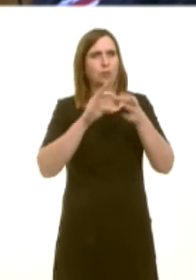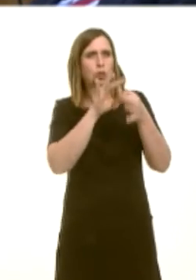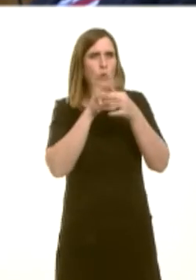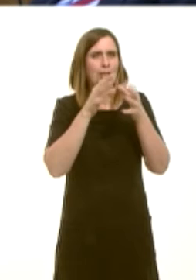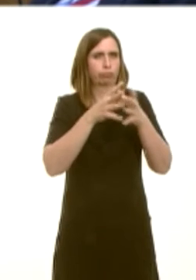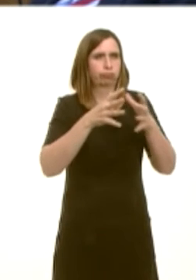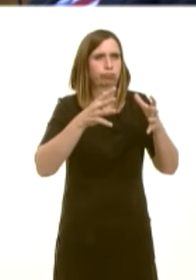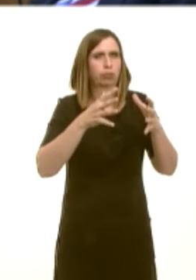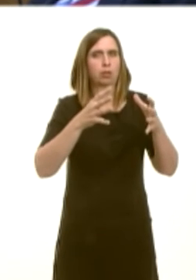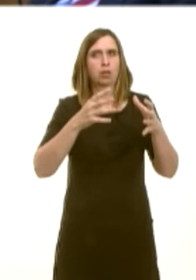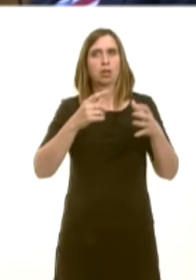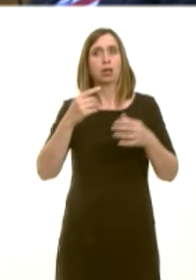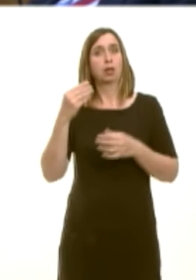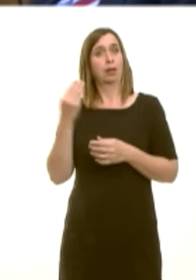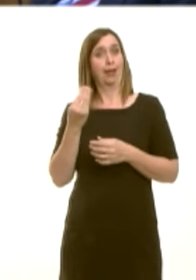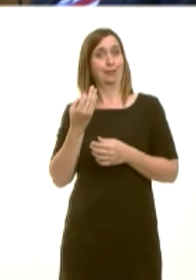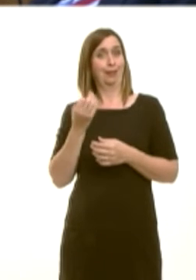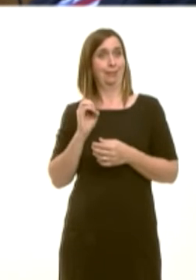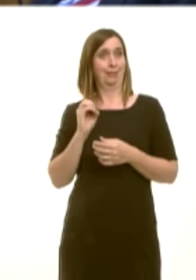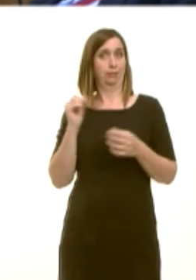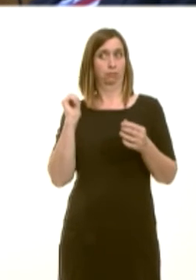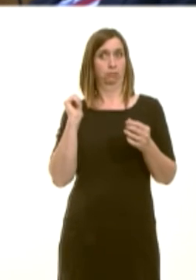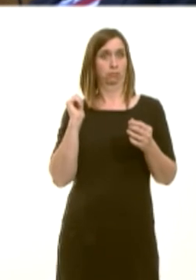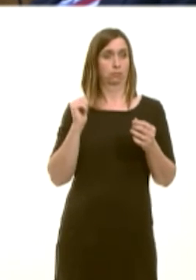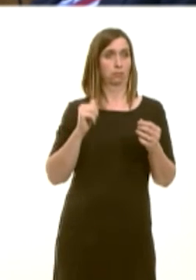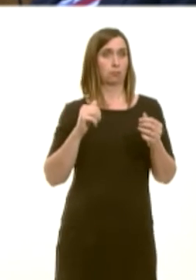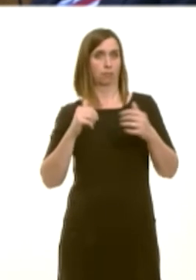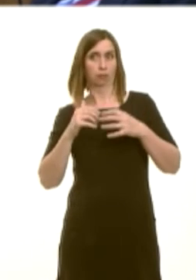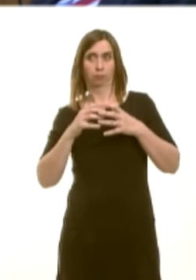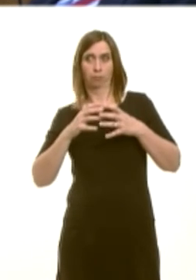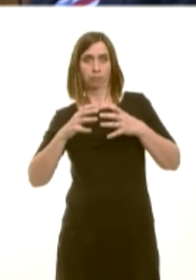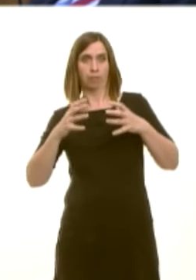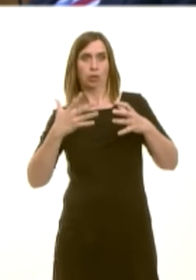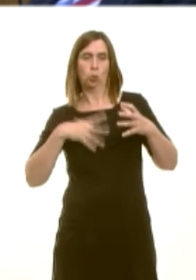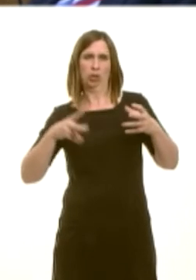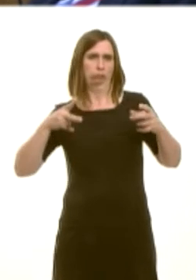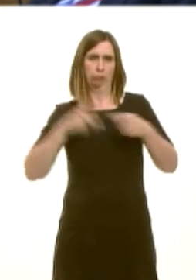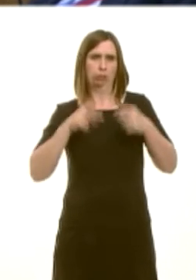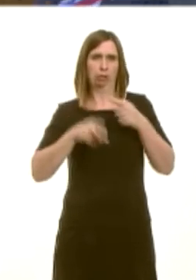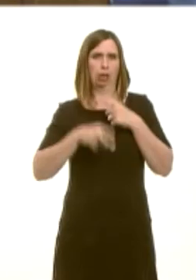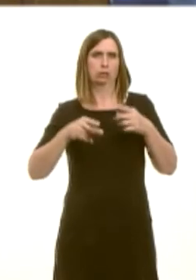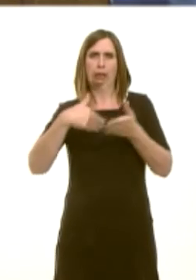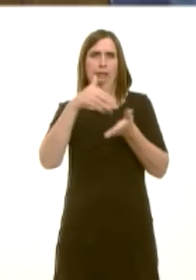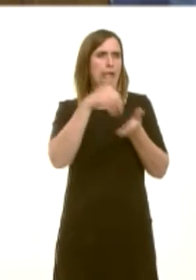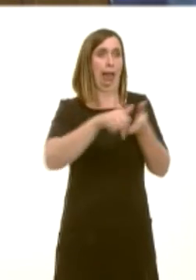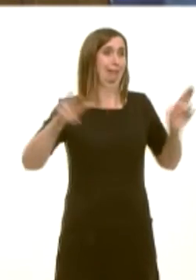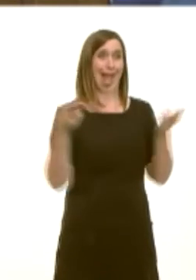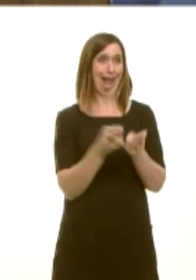a gap that opened up in the 1980s. One thing we will not do is to reduce the amount of social housing available through selling off the stock.